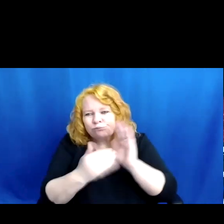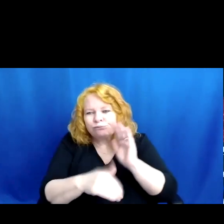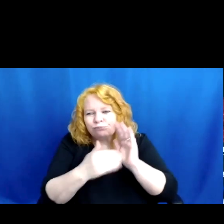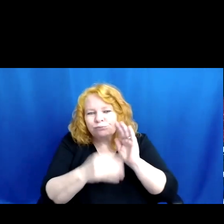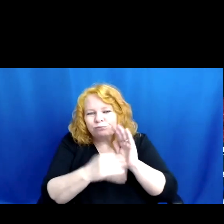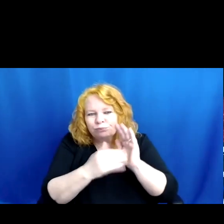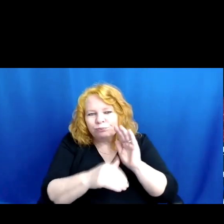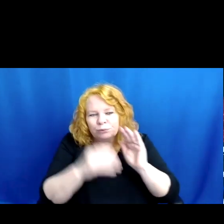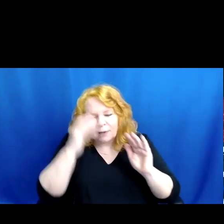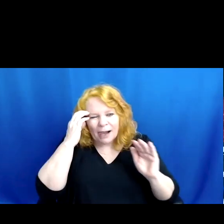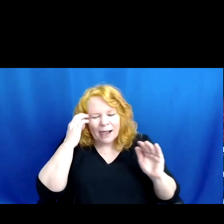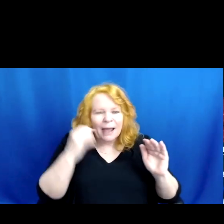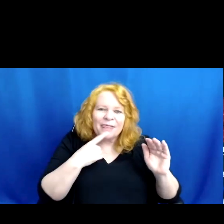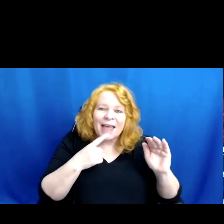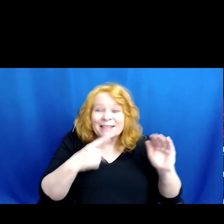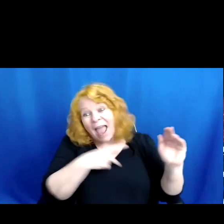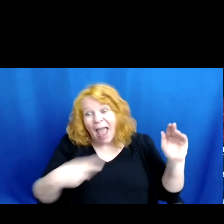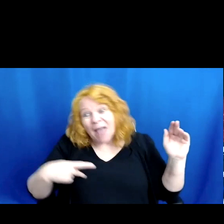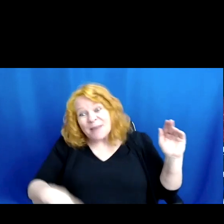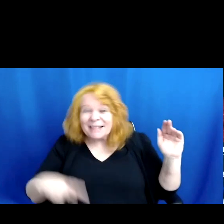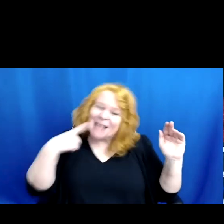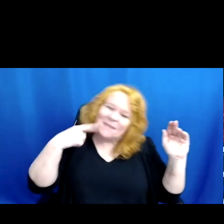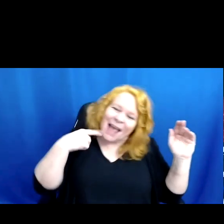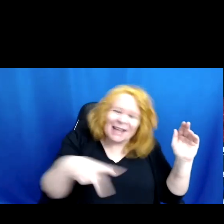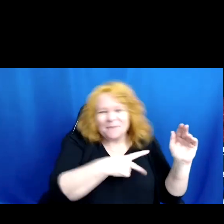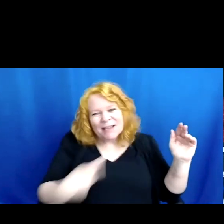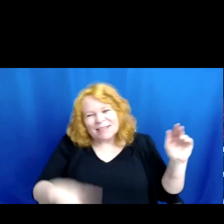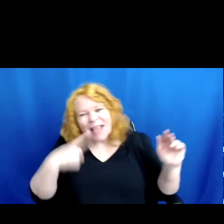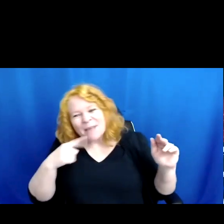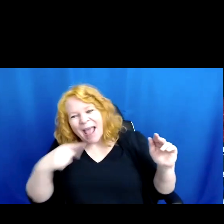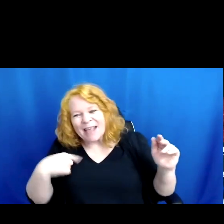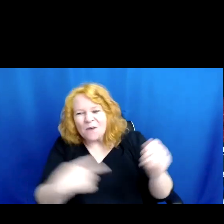Go Princess Peggy, Princess Peggy, we love Princess Peggy.